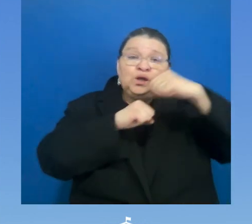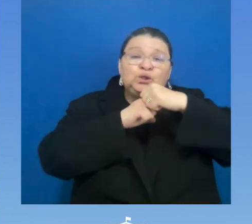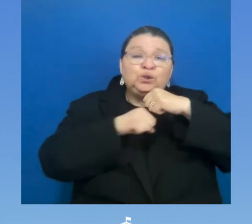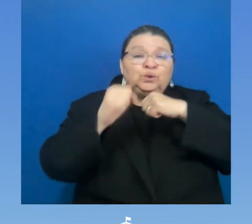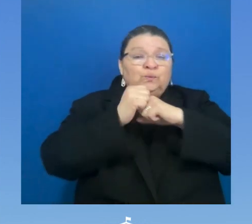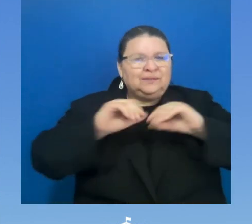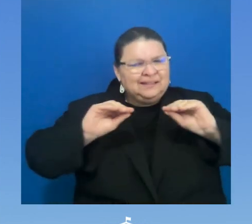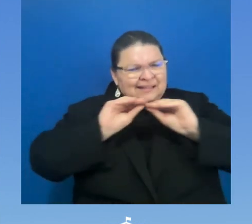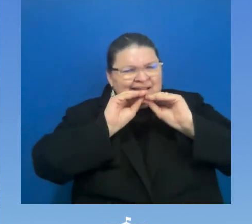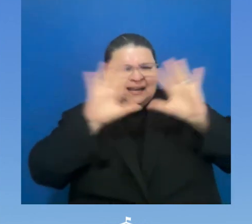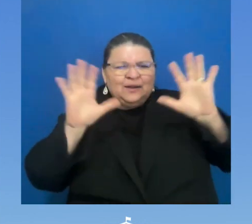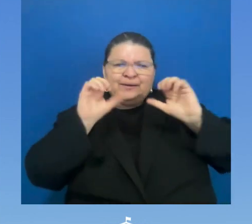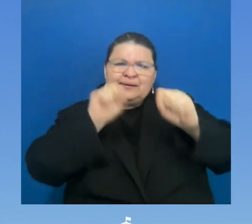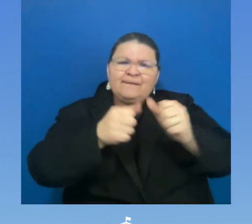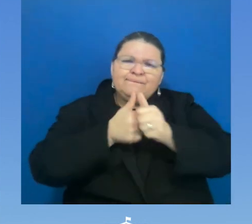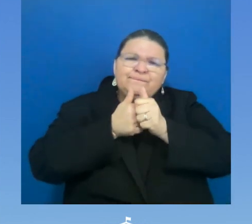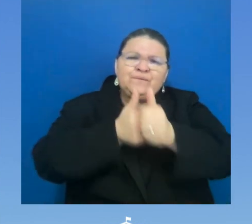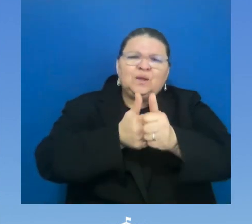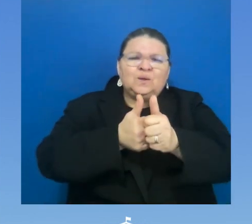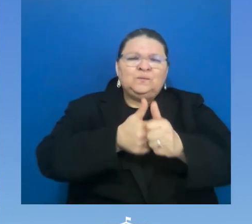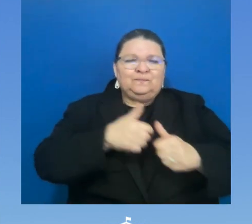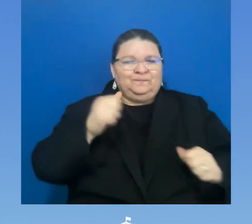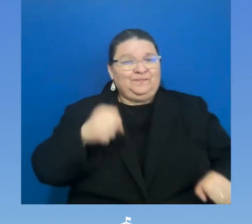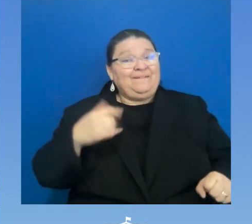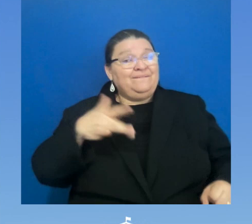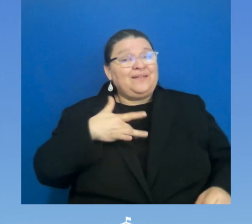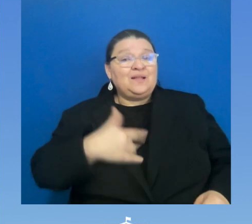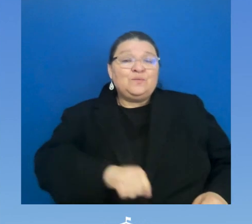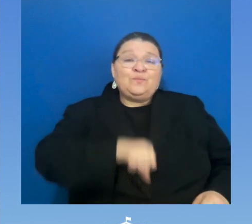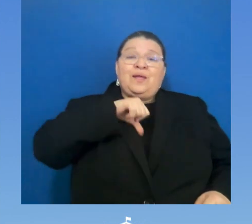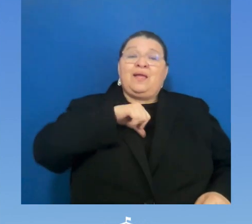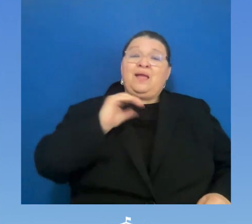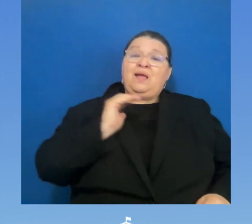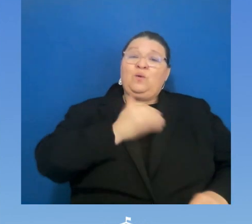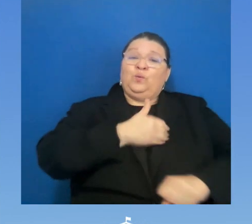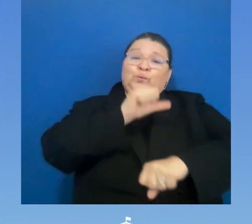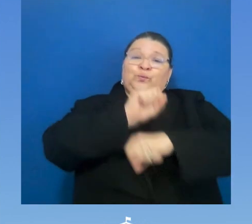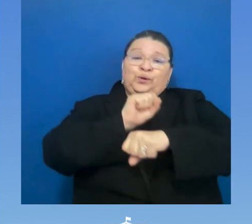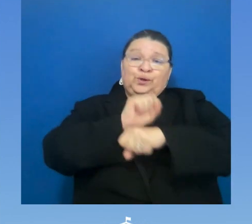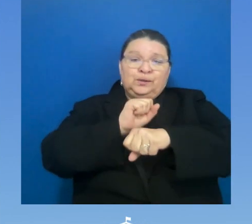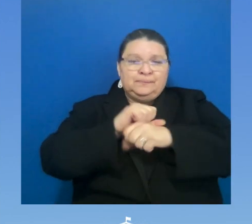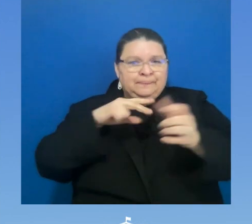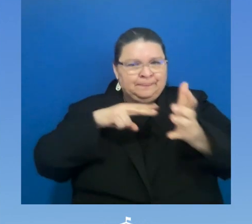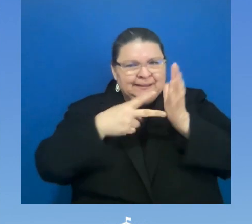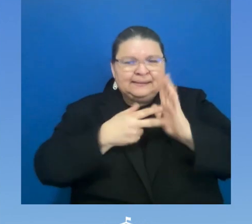but also the daily management of ensuring that we stay leading on this topic.